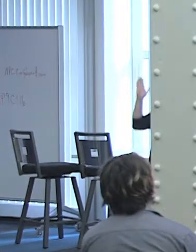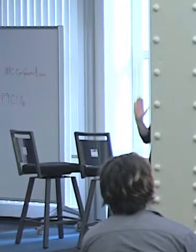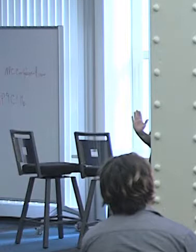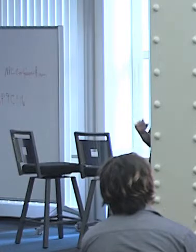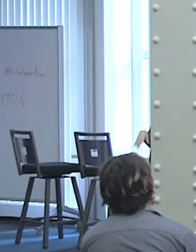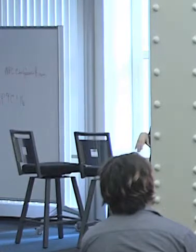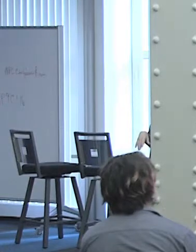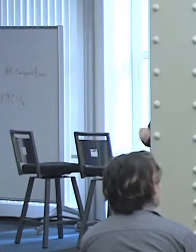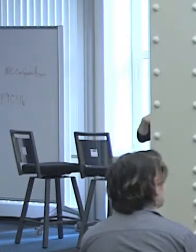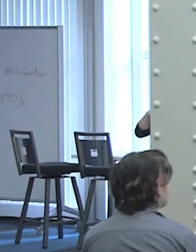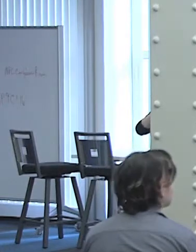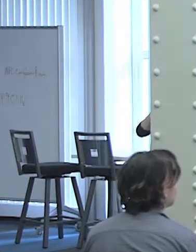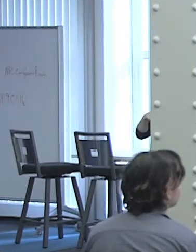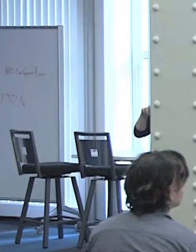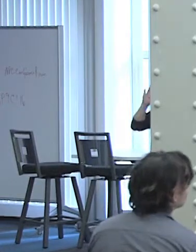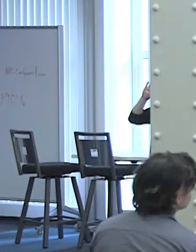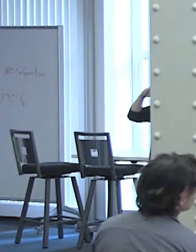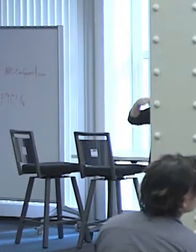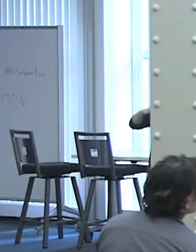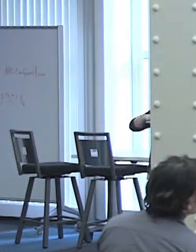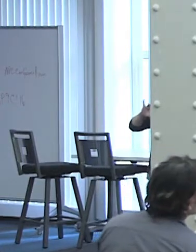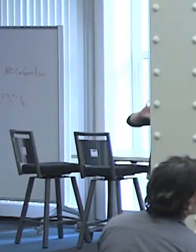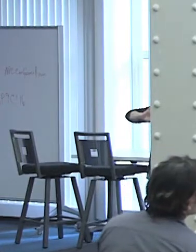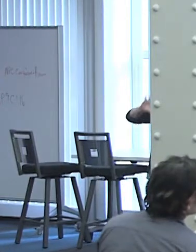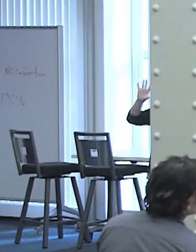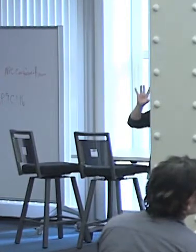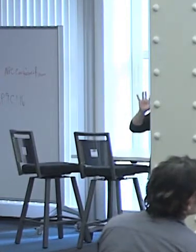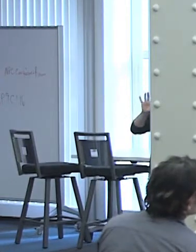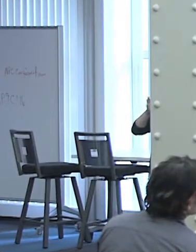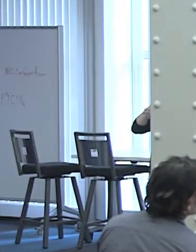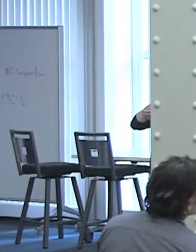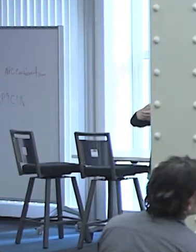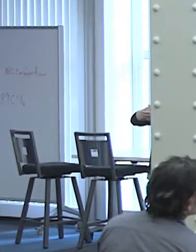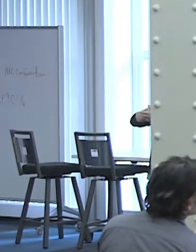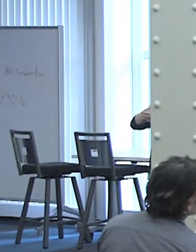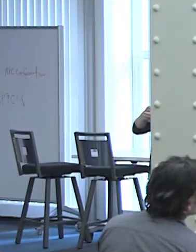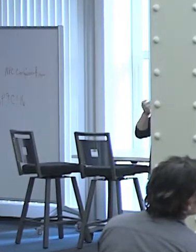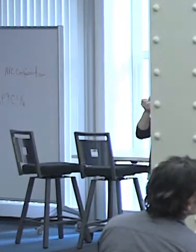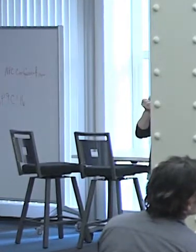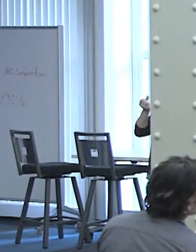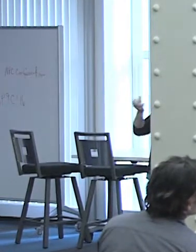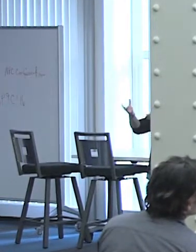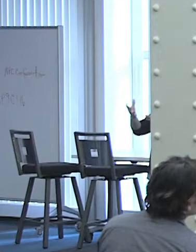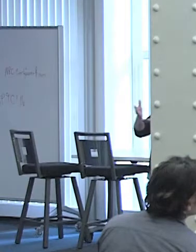on violence against multiply marginalized disabled people,